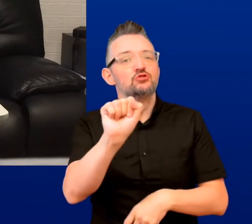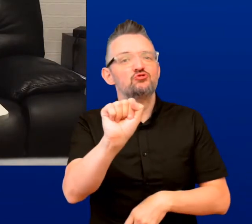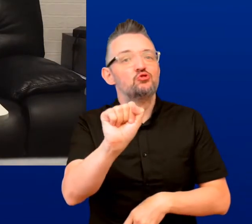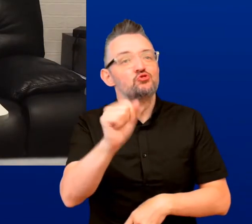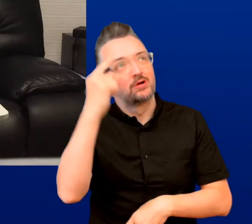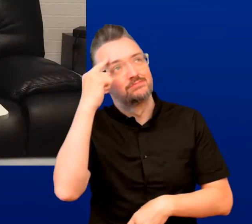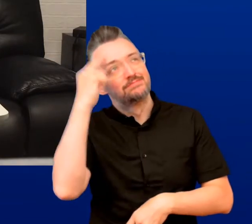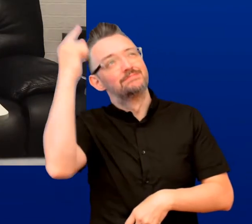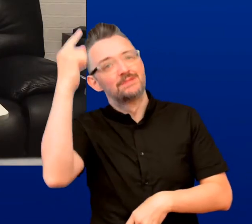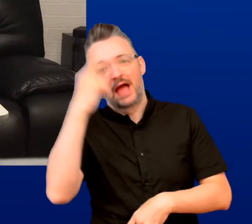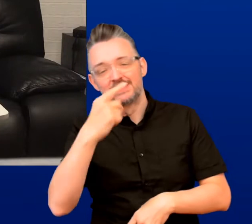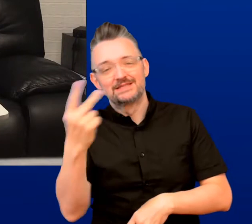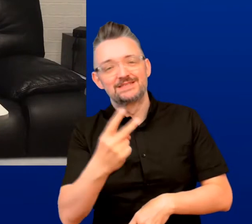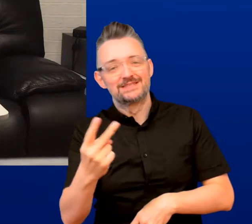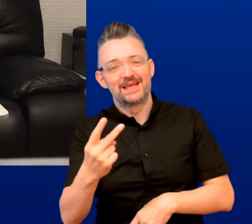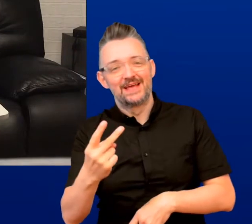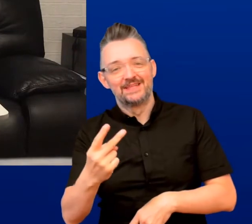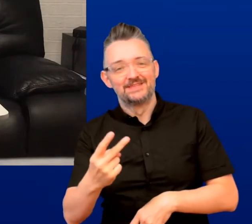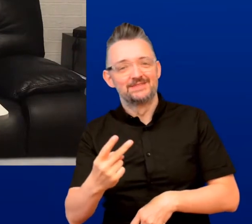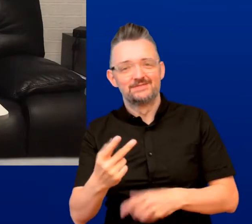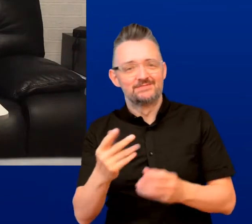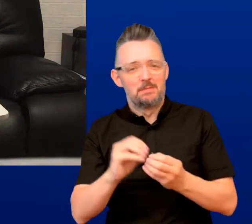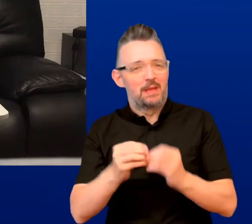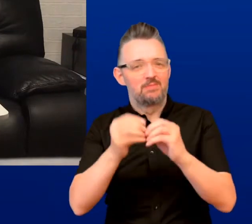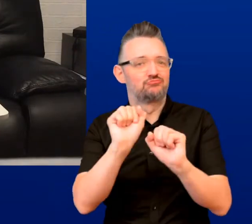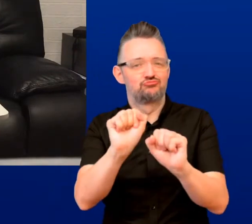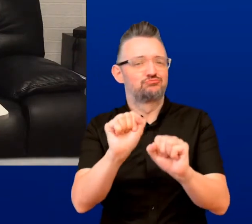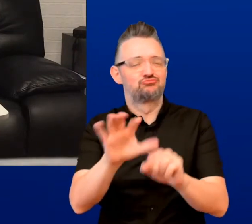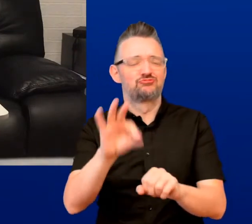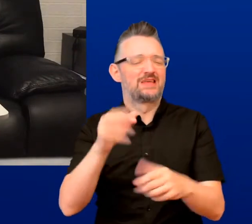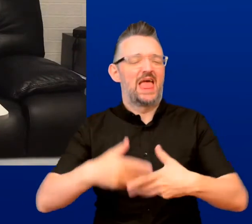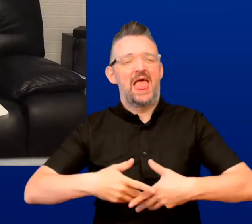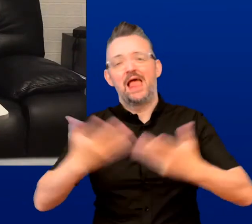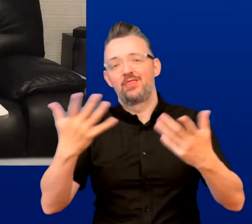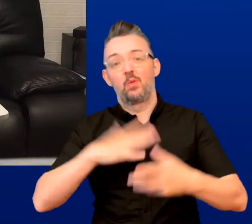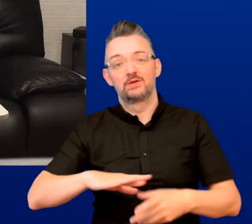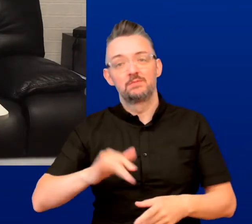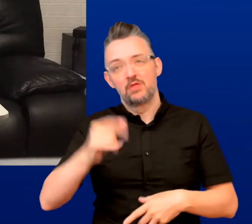yourself or your loved one or whomever you're giving it to.